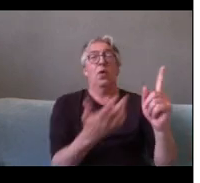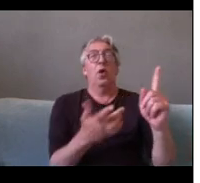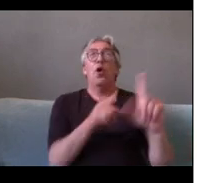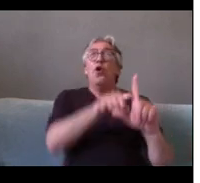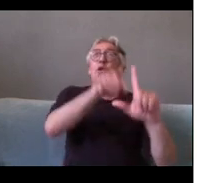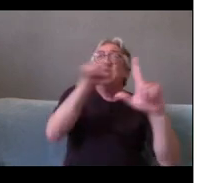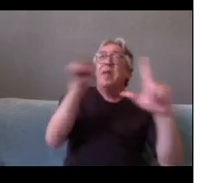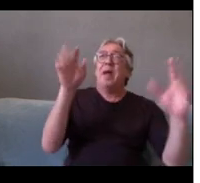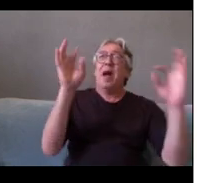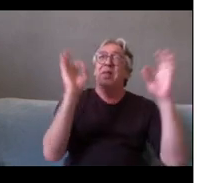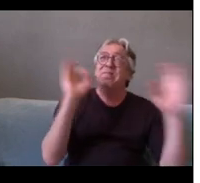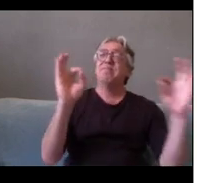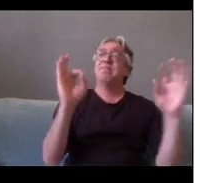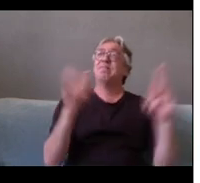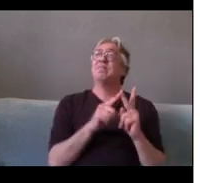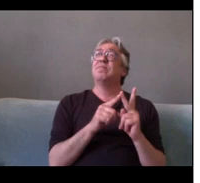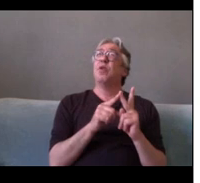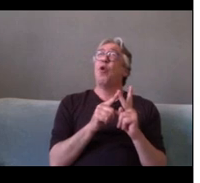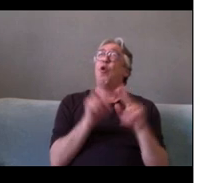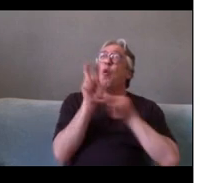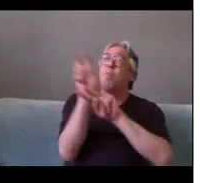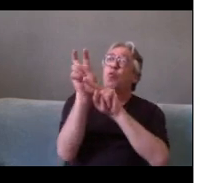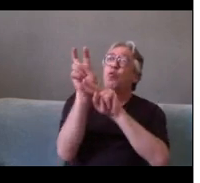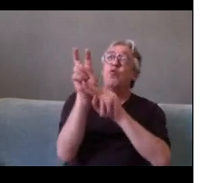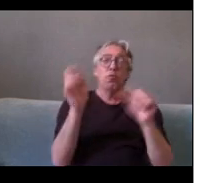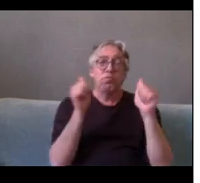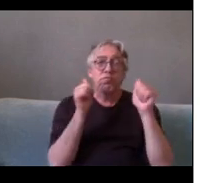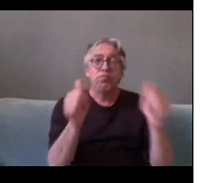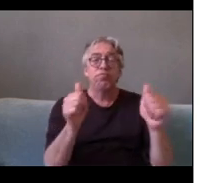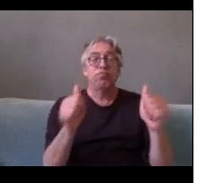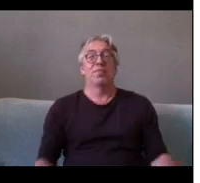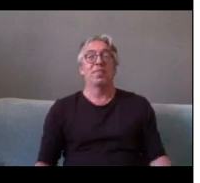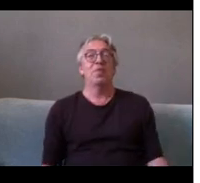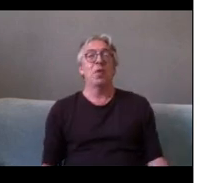We're going to hear more about this from the speakers today,